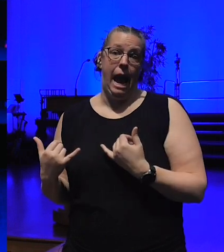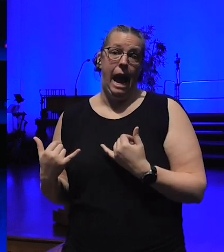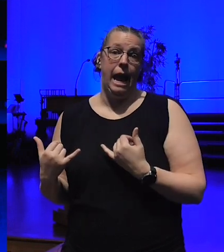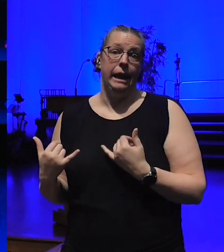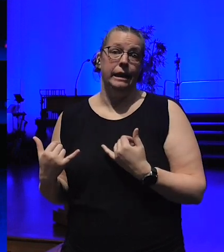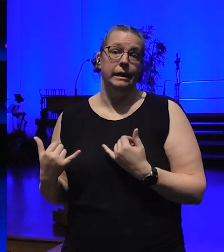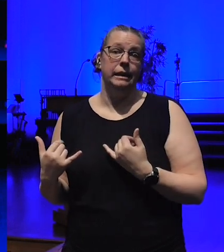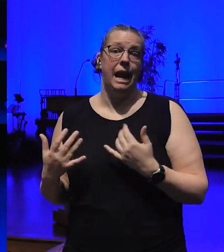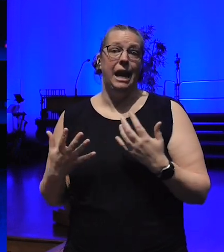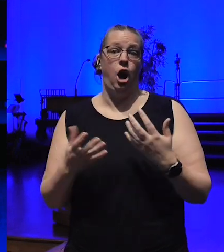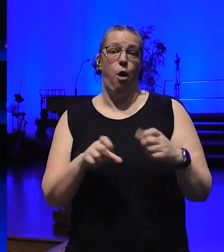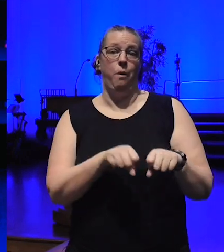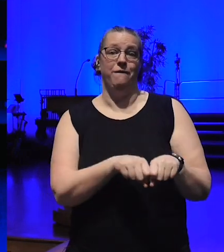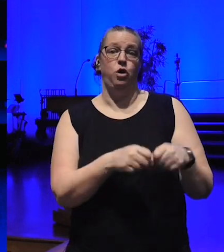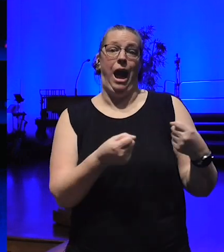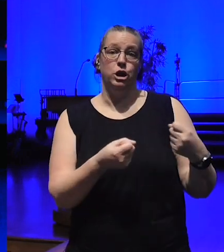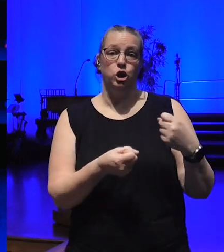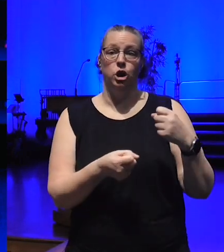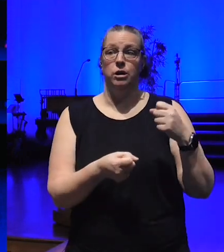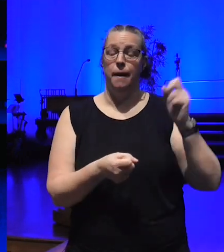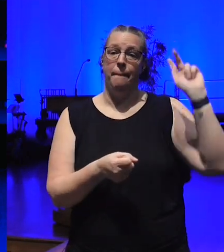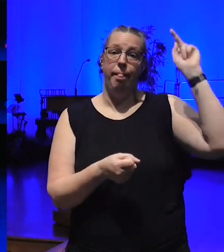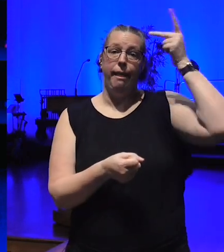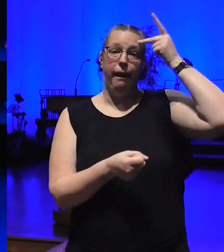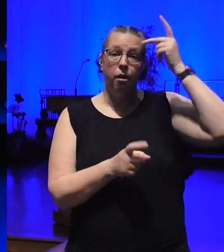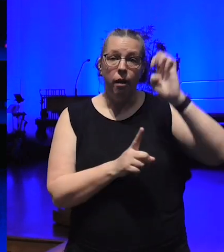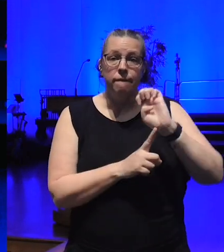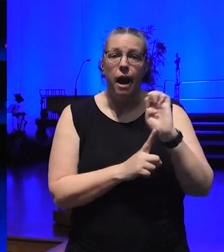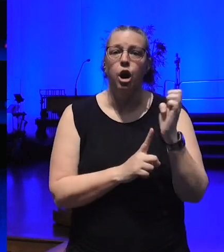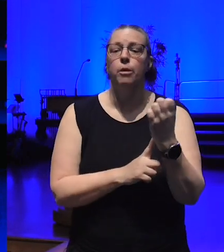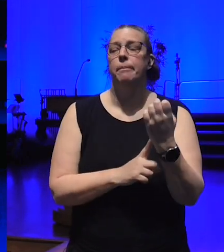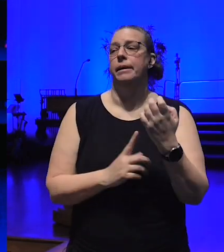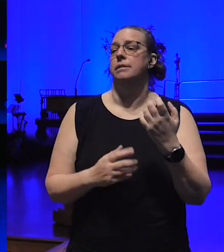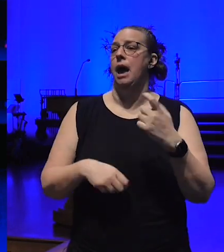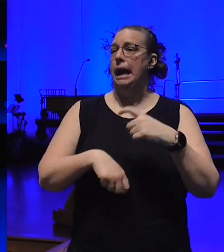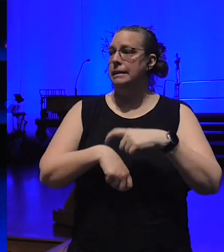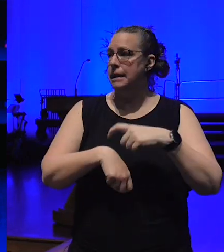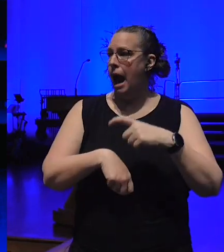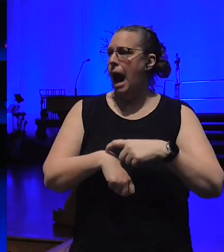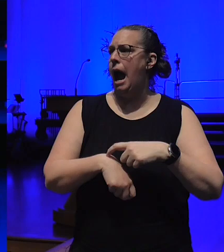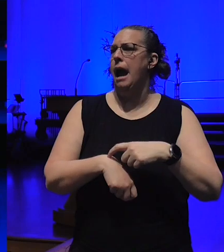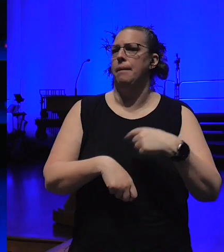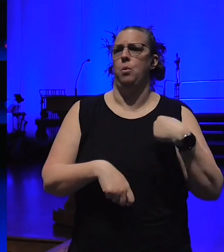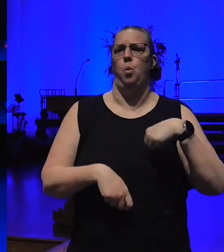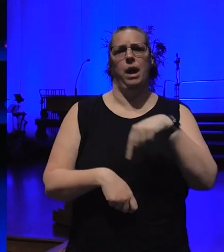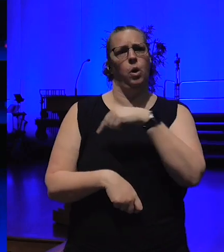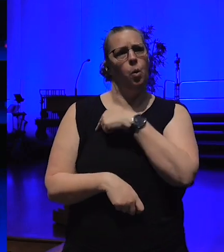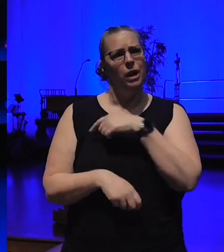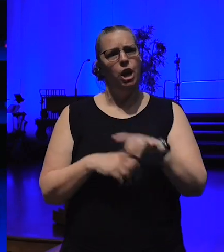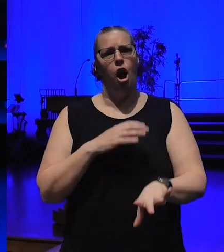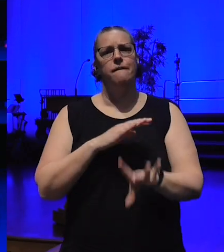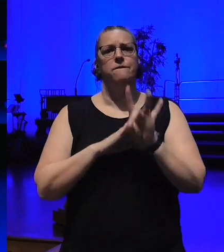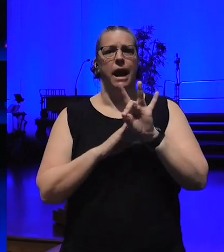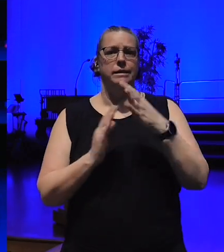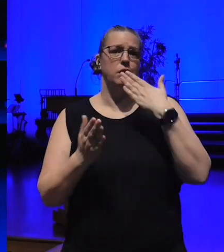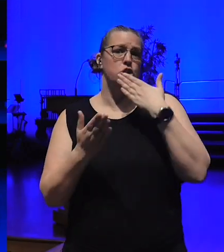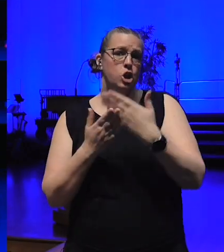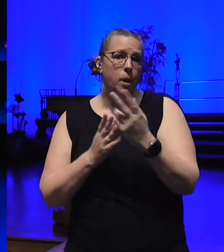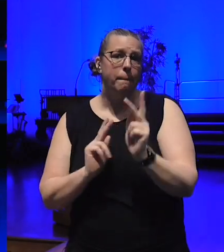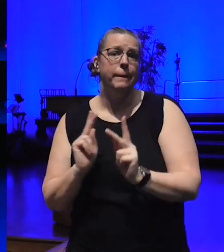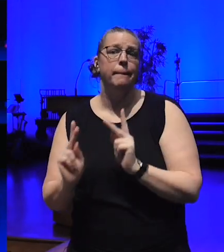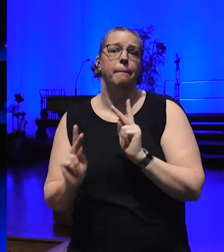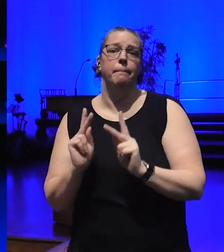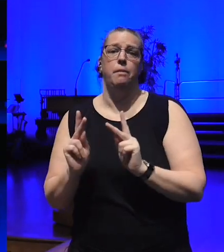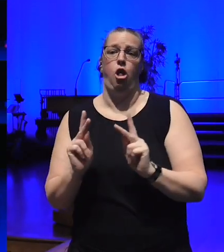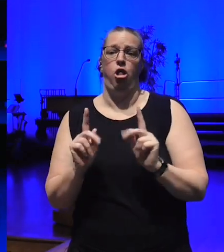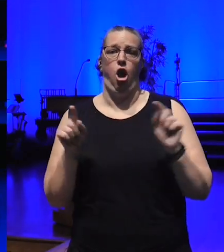our fractured political environment uh in a time where we are finding that good people on two sides